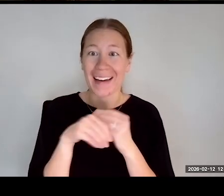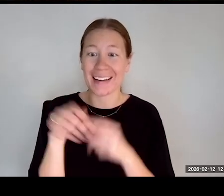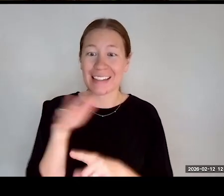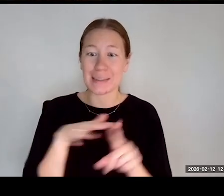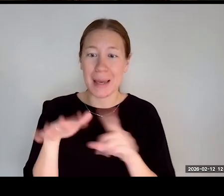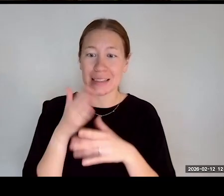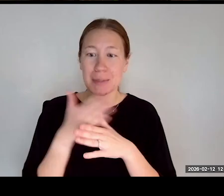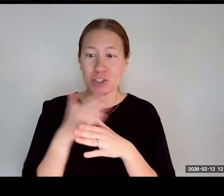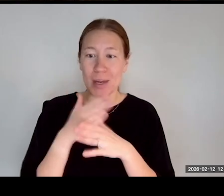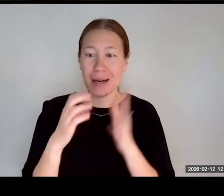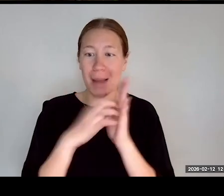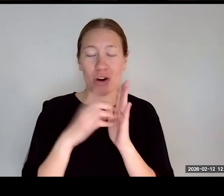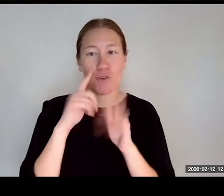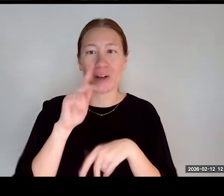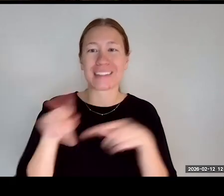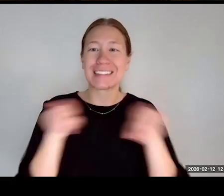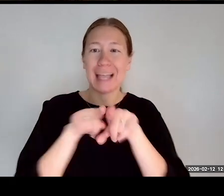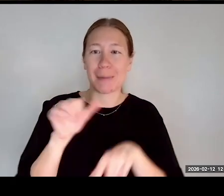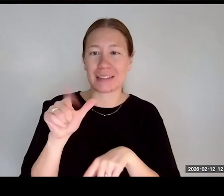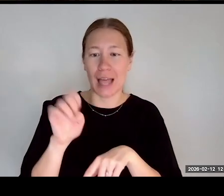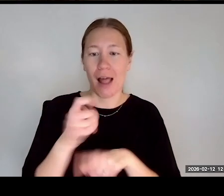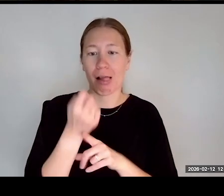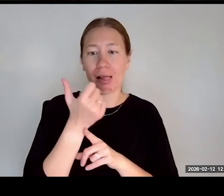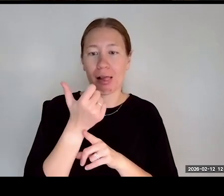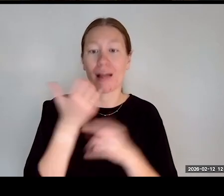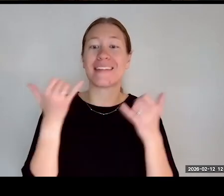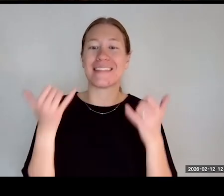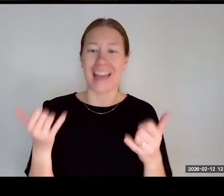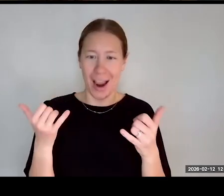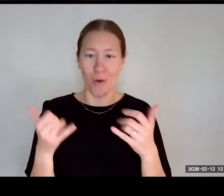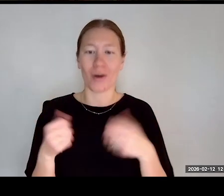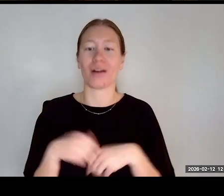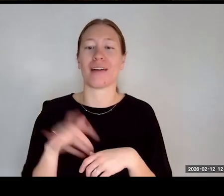'Cause these are styled the same. So if I uncheck that and then hit enter, voila,